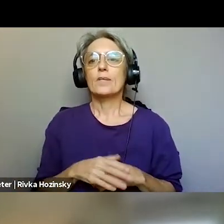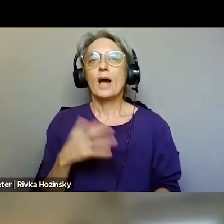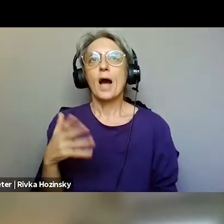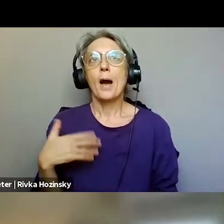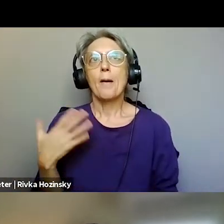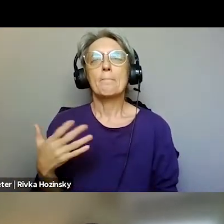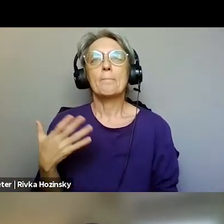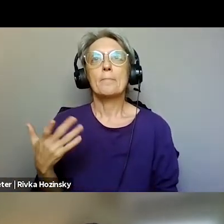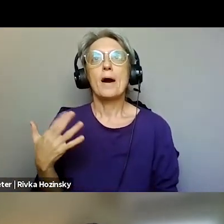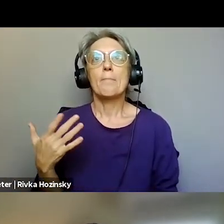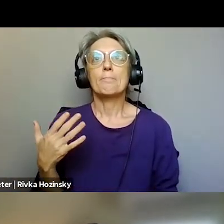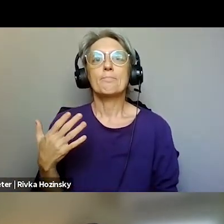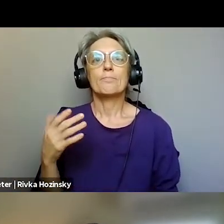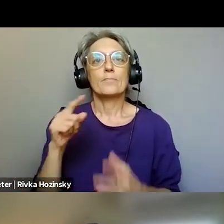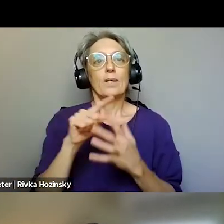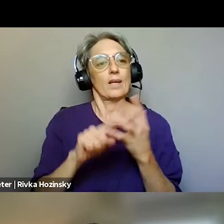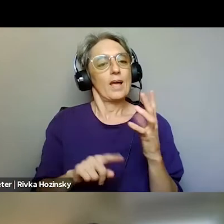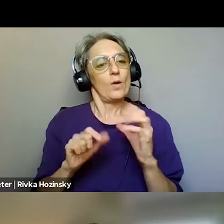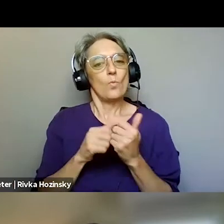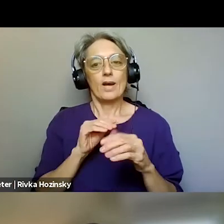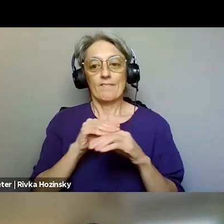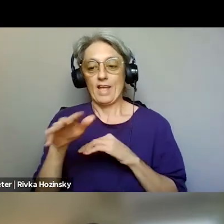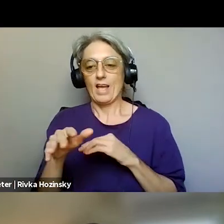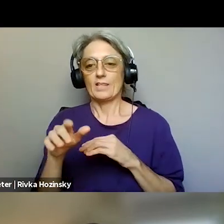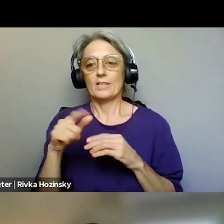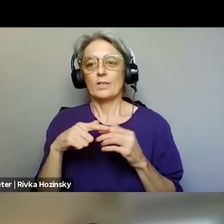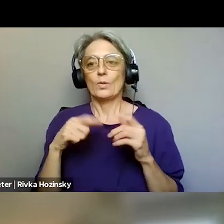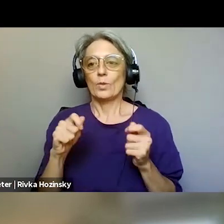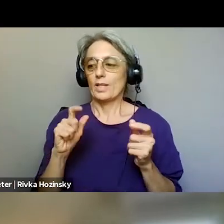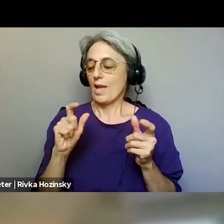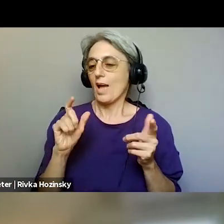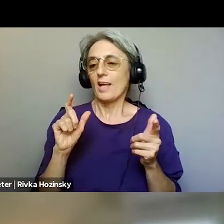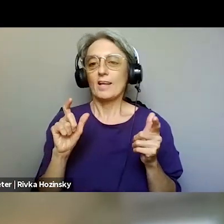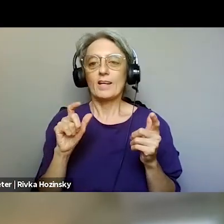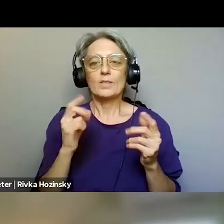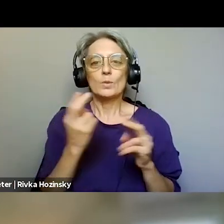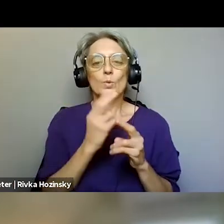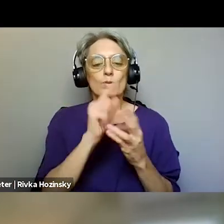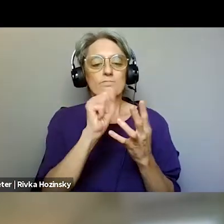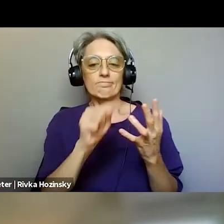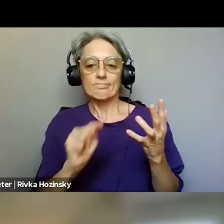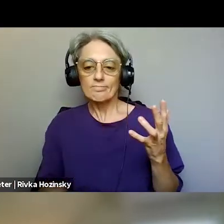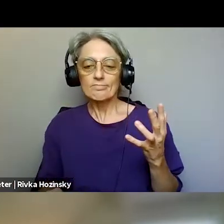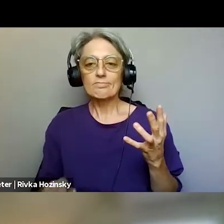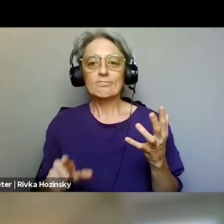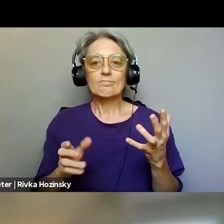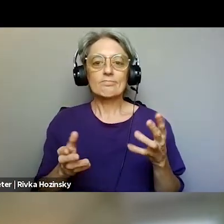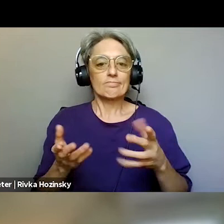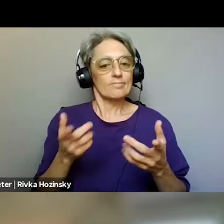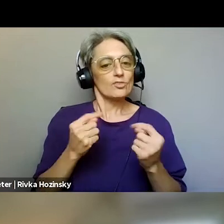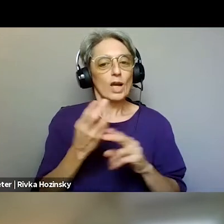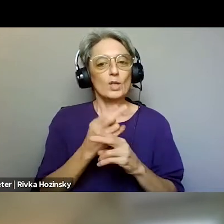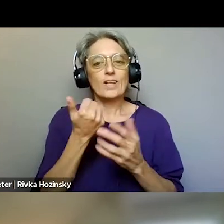those factors are levers that we can turn to improve access for many marginalized groups At